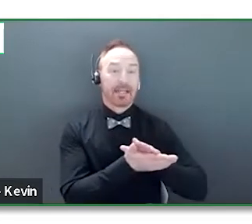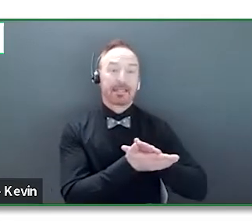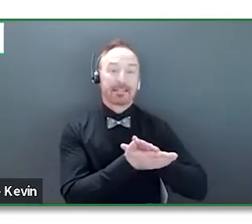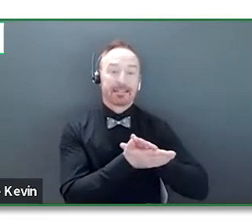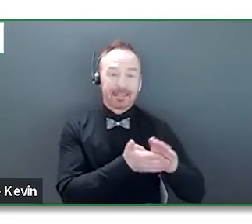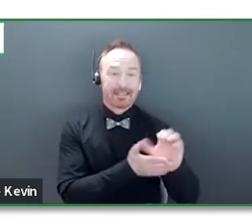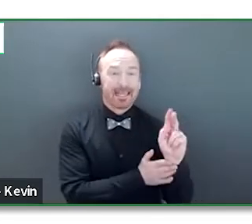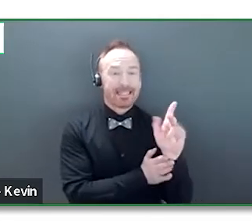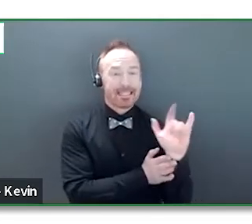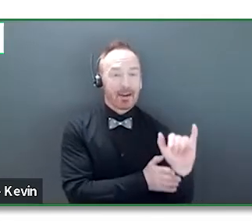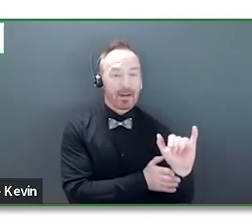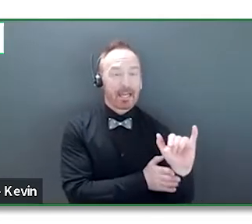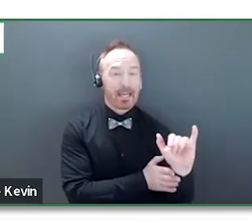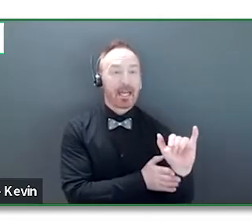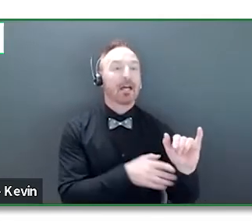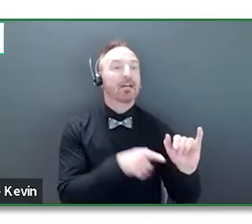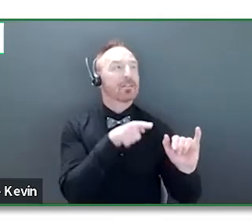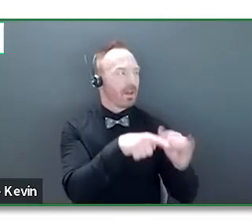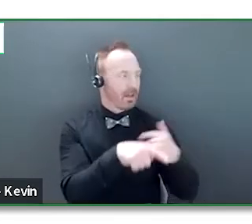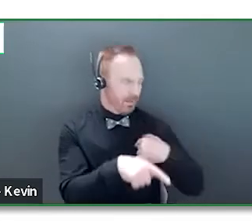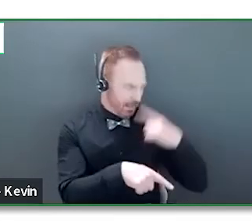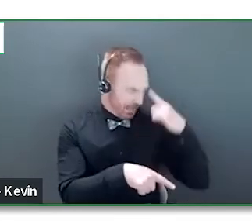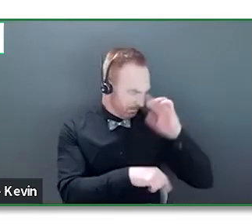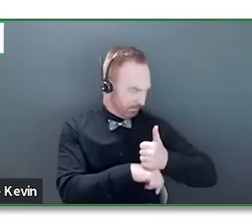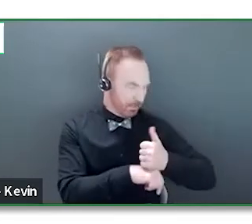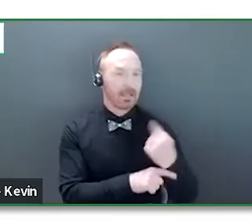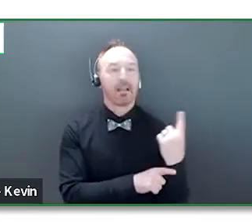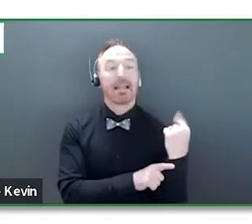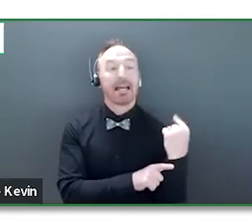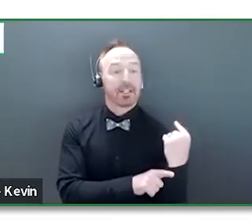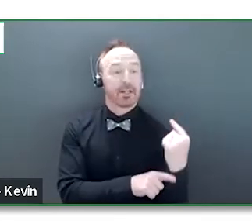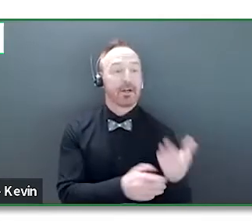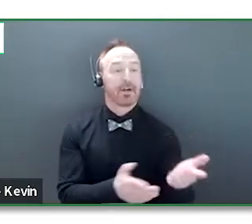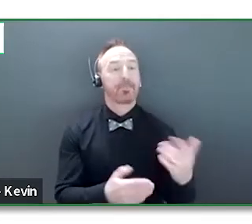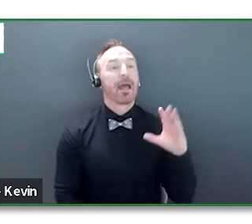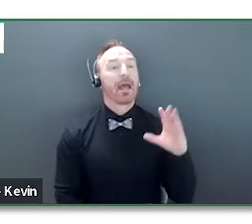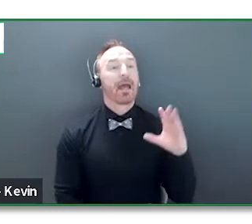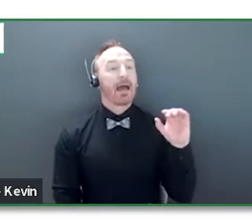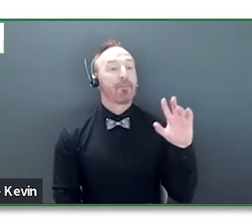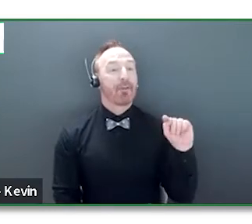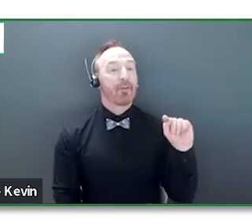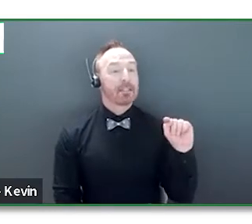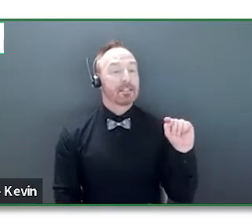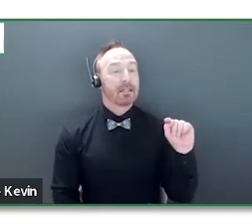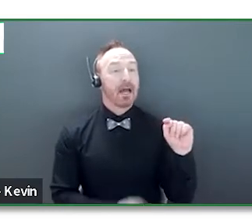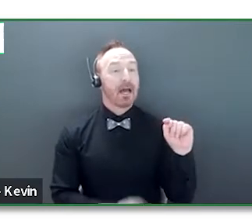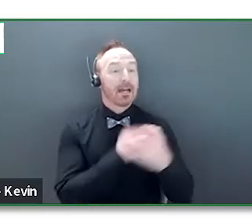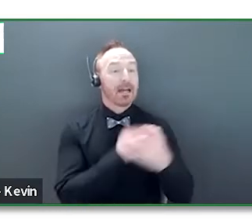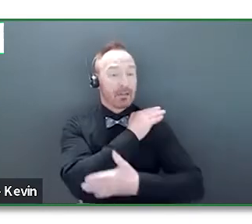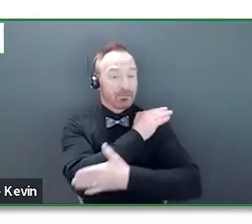place as of last year. We have front country camping design manuals, trail guidelines as well as access